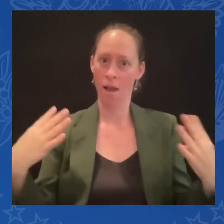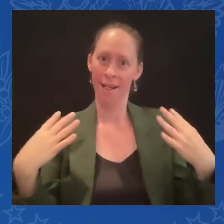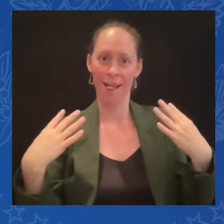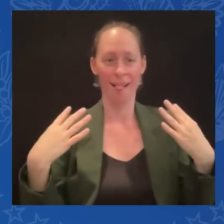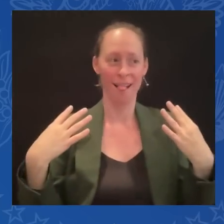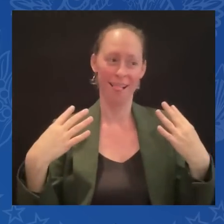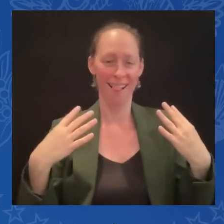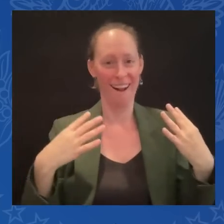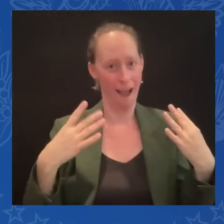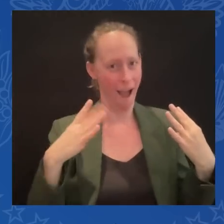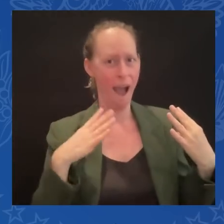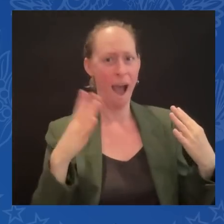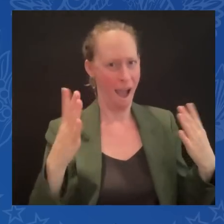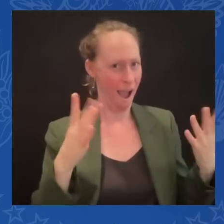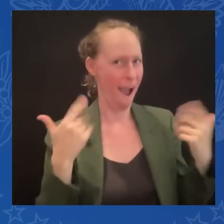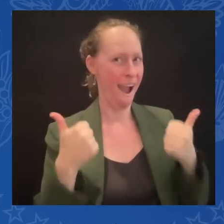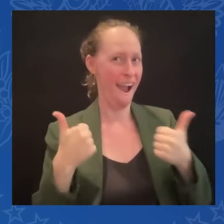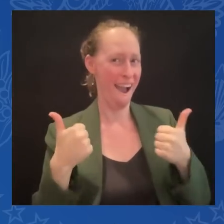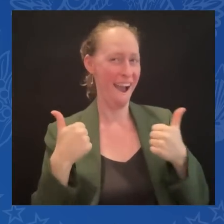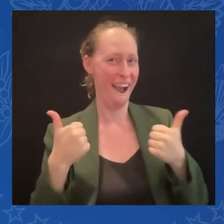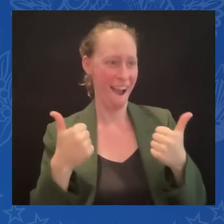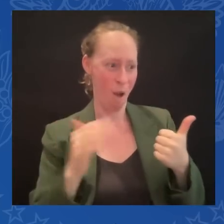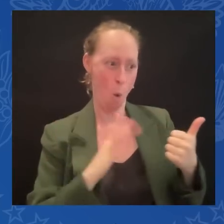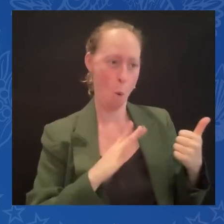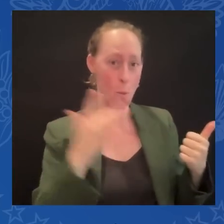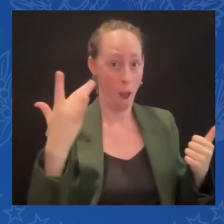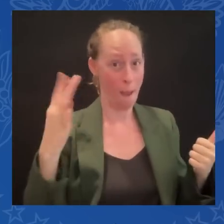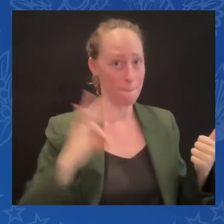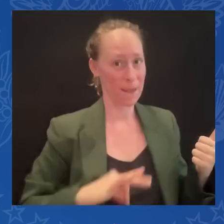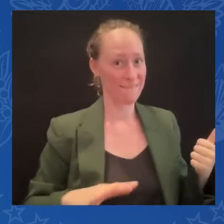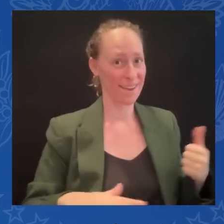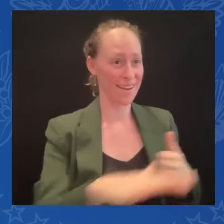Bidenomics is good for their constituents.